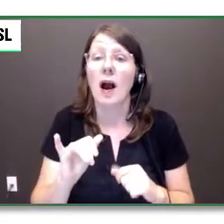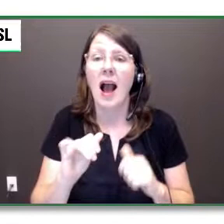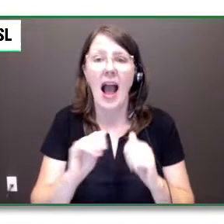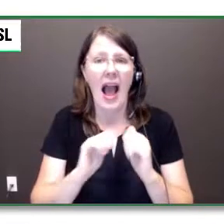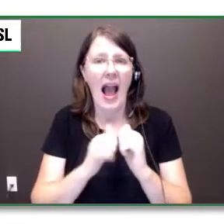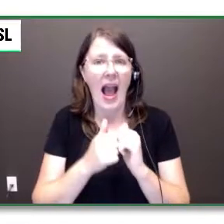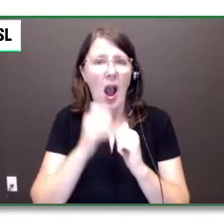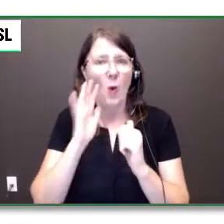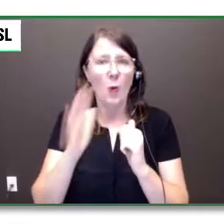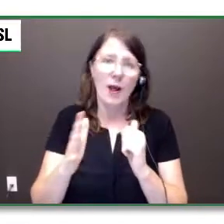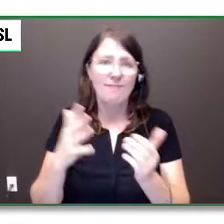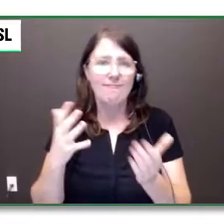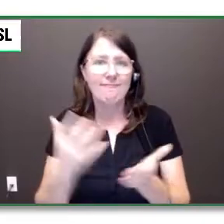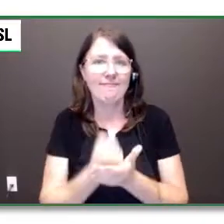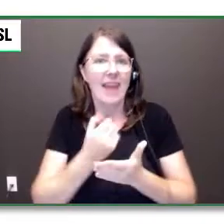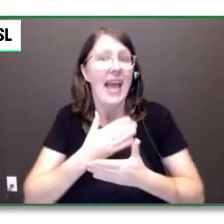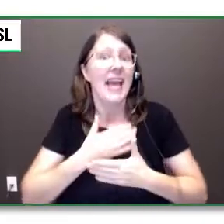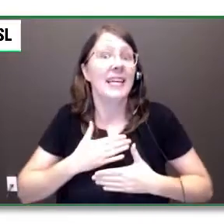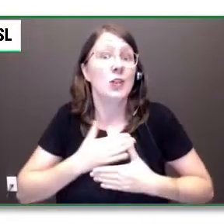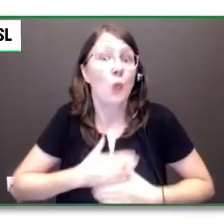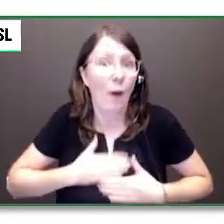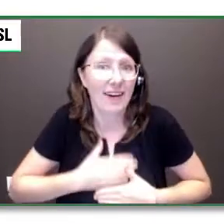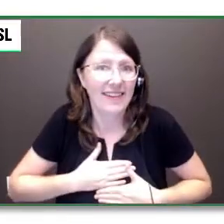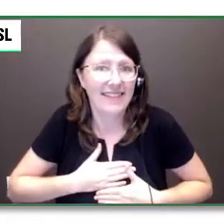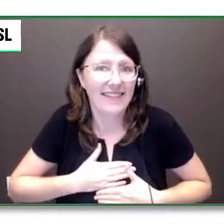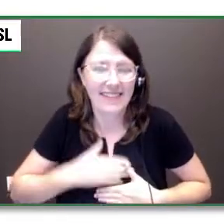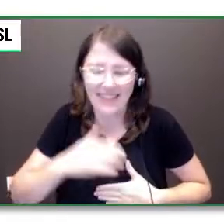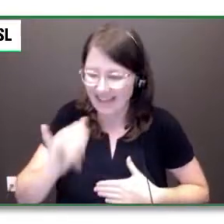of a park because that's really why we go to parks.